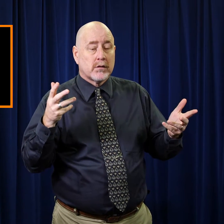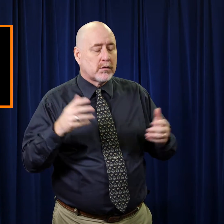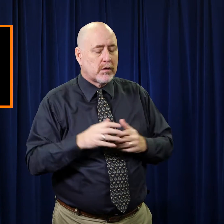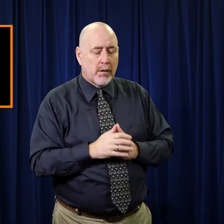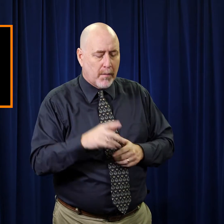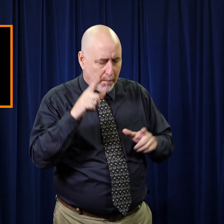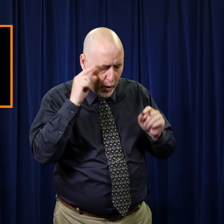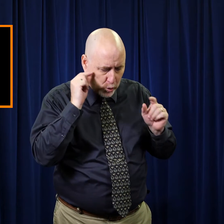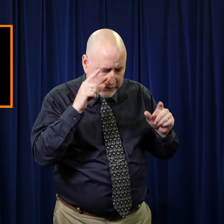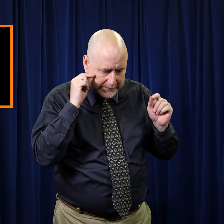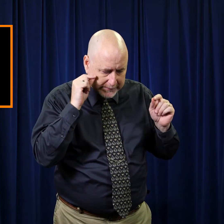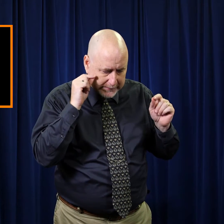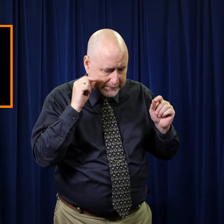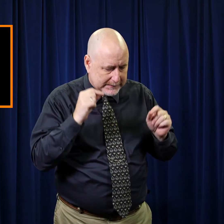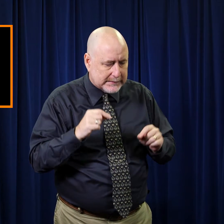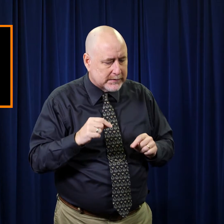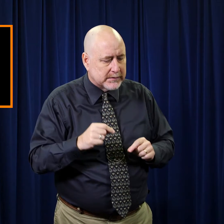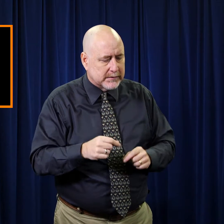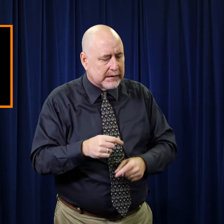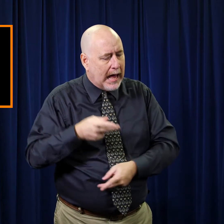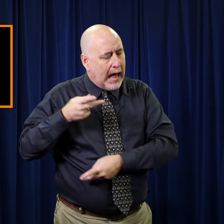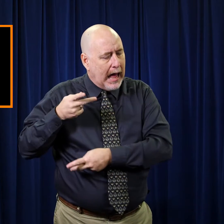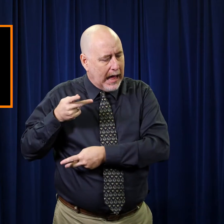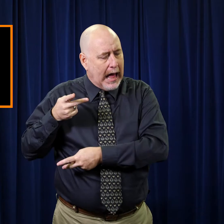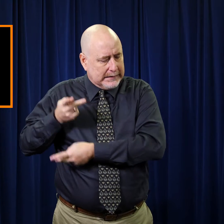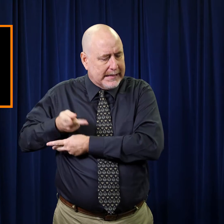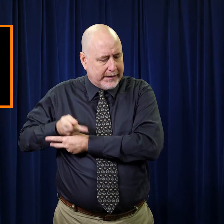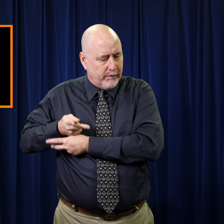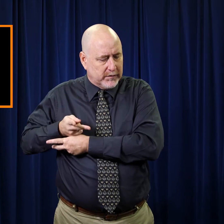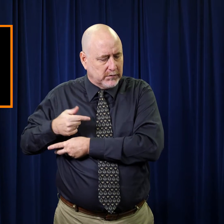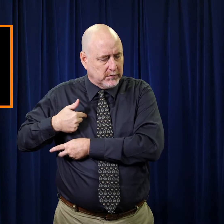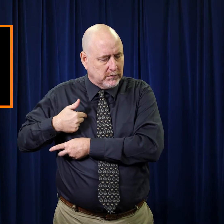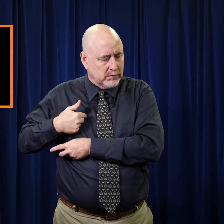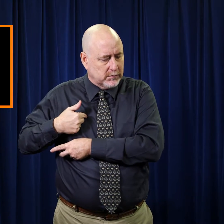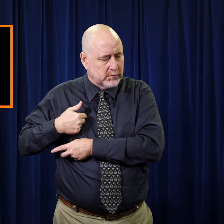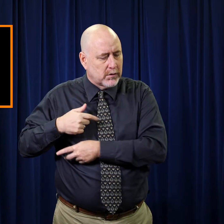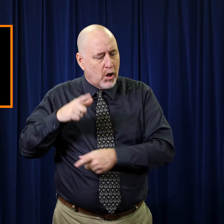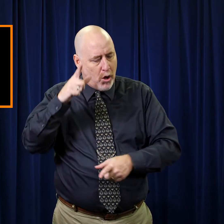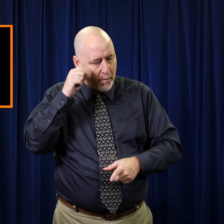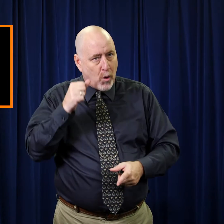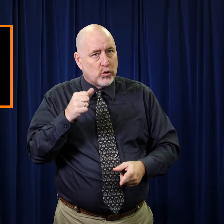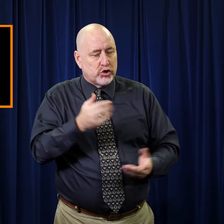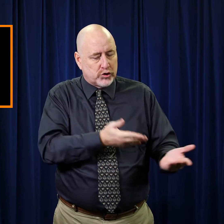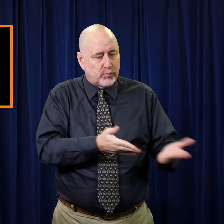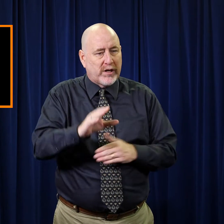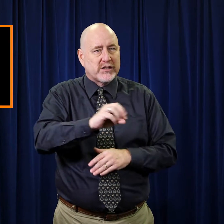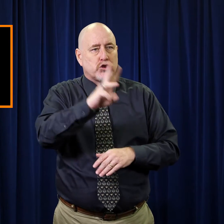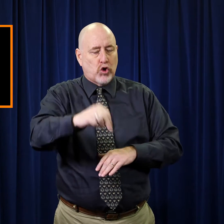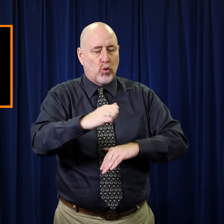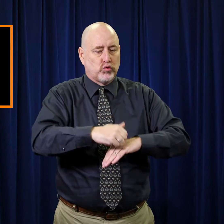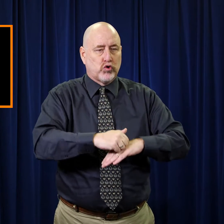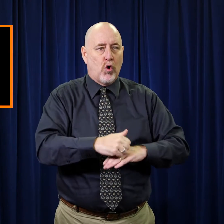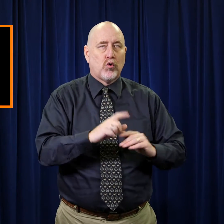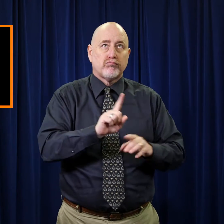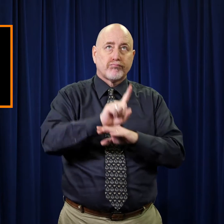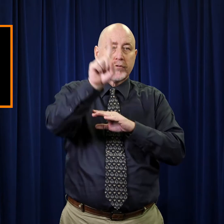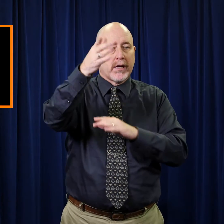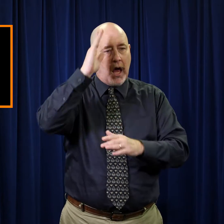to Moses—is, "Moses, I keep the books." Moses brings his own stone this time and